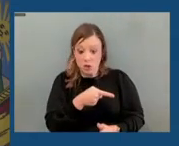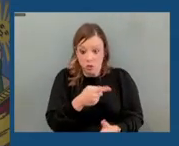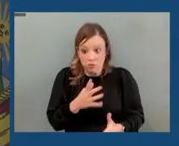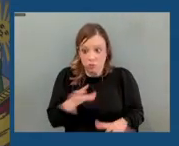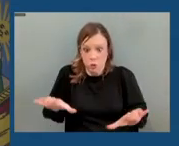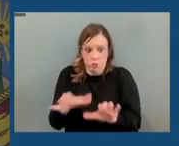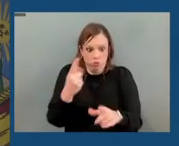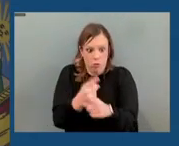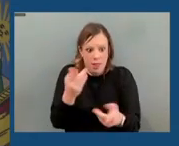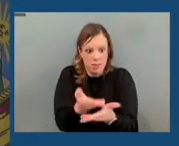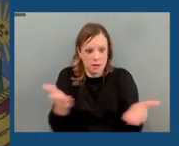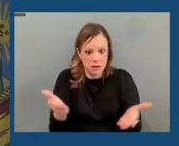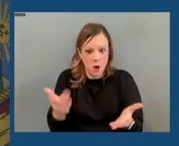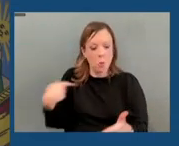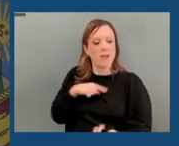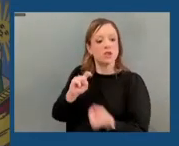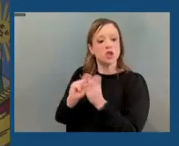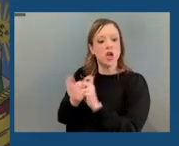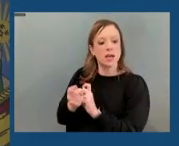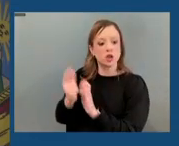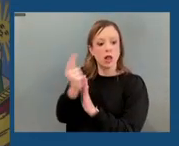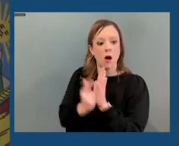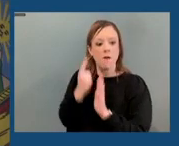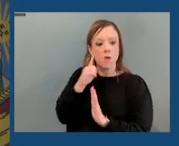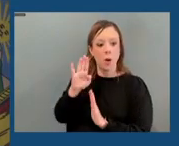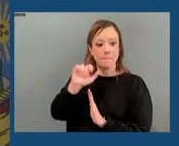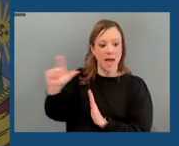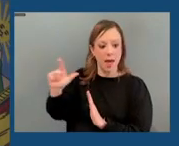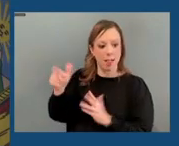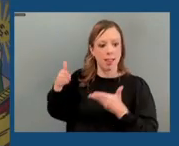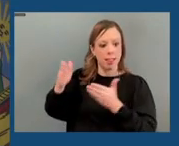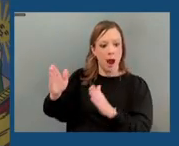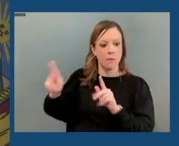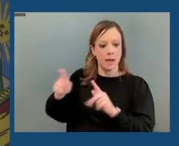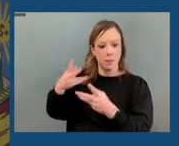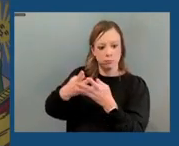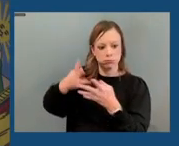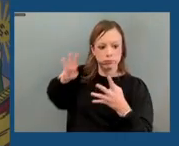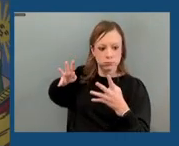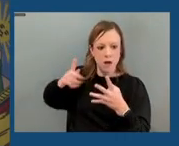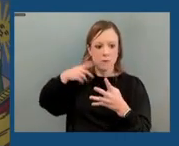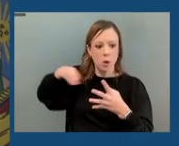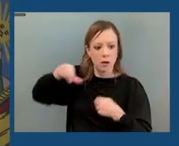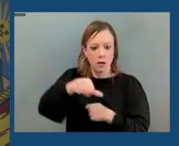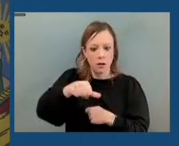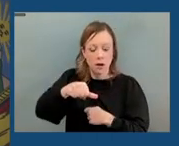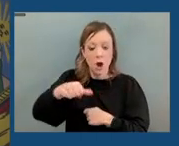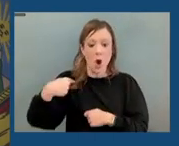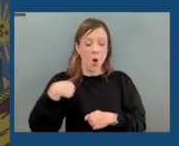We have different laws now as a result of what we did in 2022 and the 2023 budgets and we're seeing